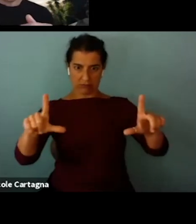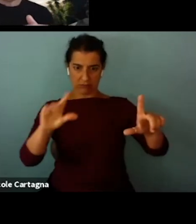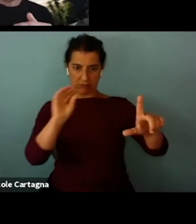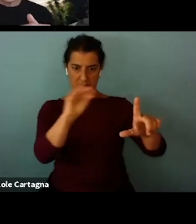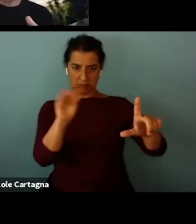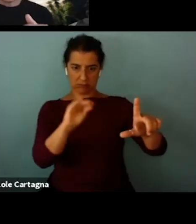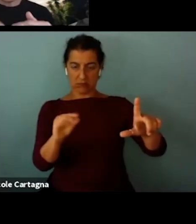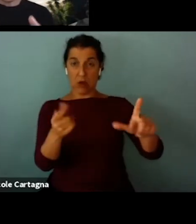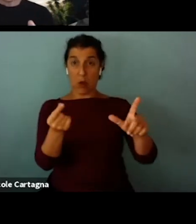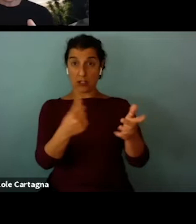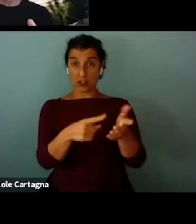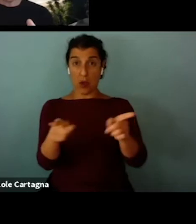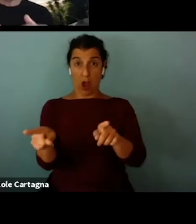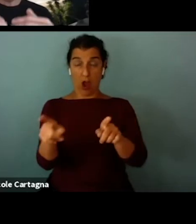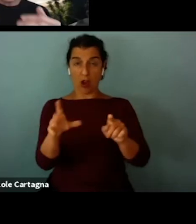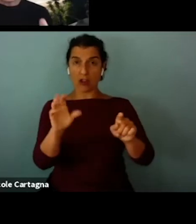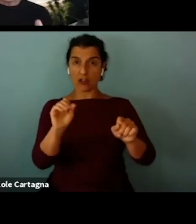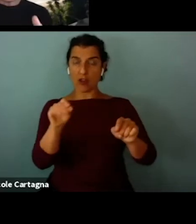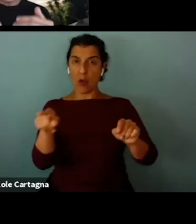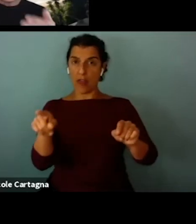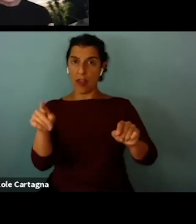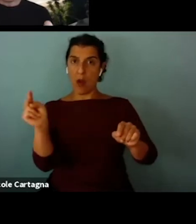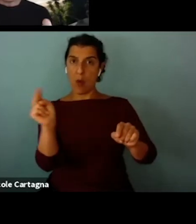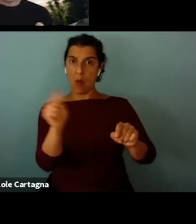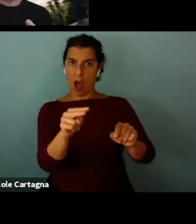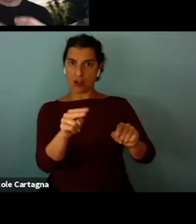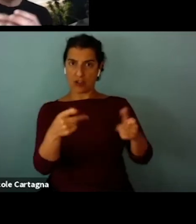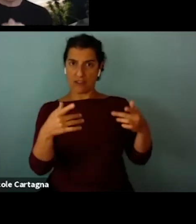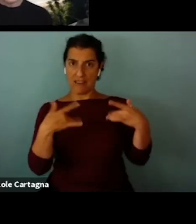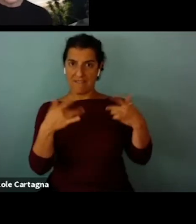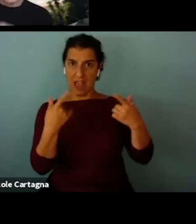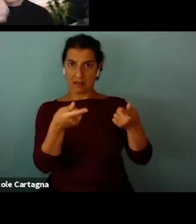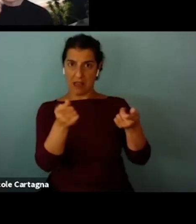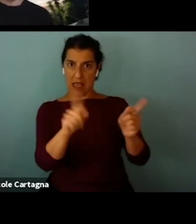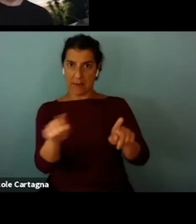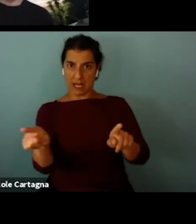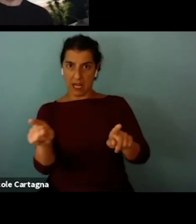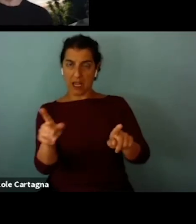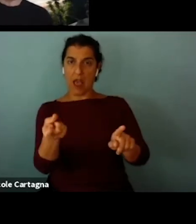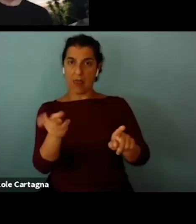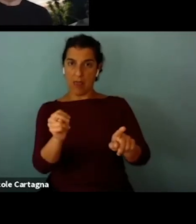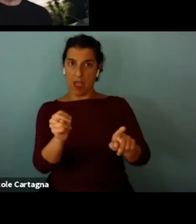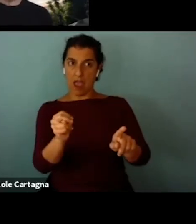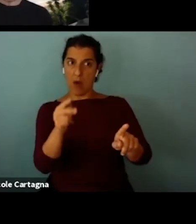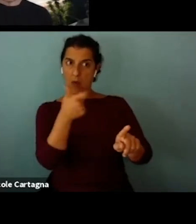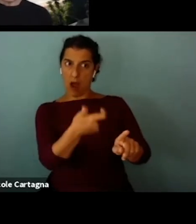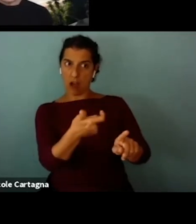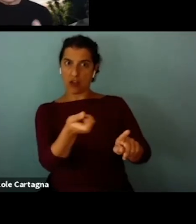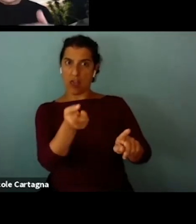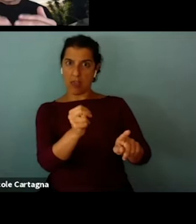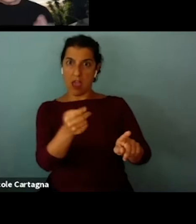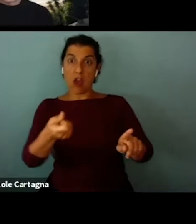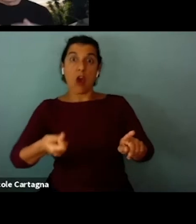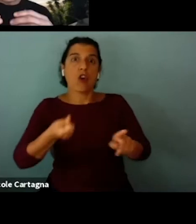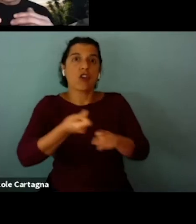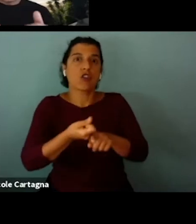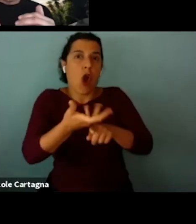effectively watching events happening and then causing events and so as part of our cognitive